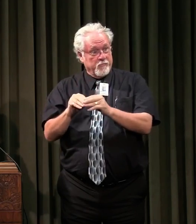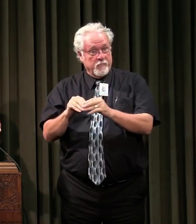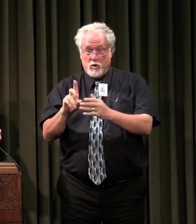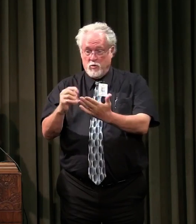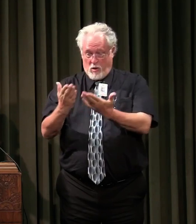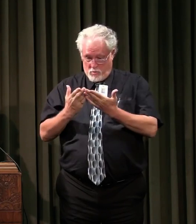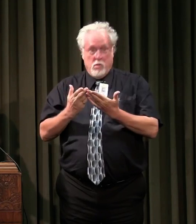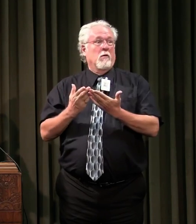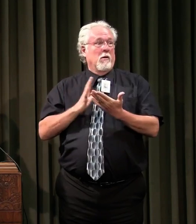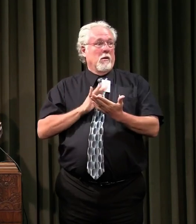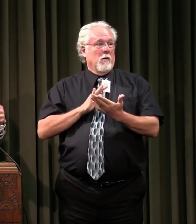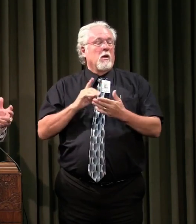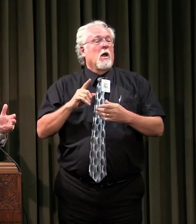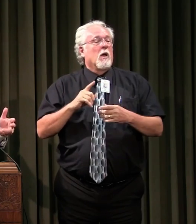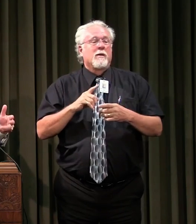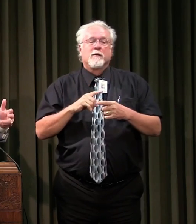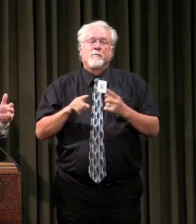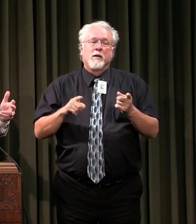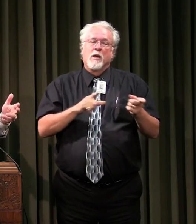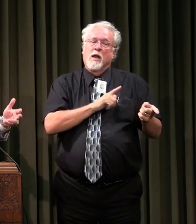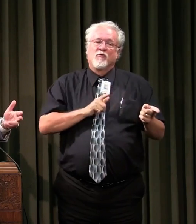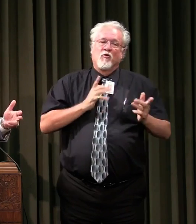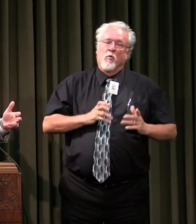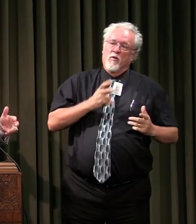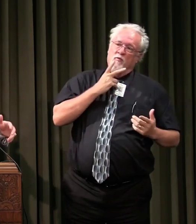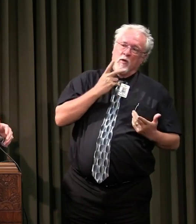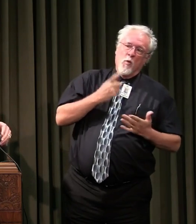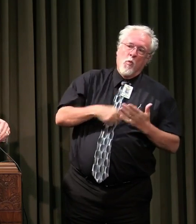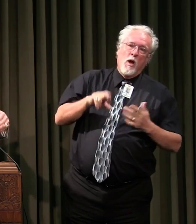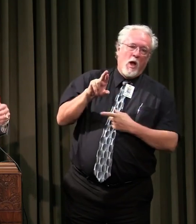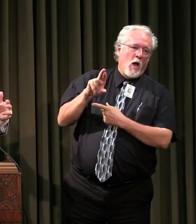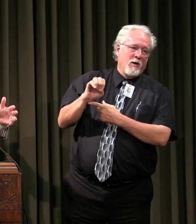say that they may want to wait and see what what our AC does because they